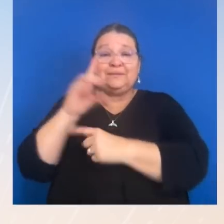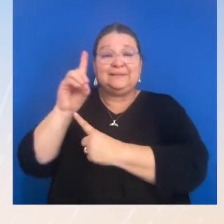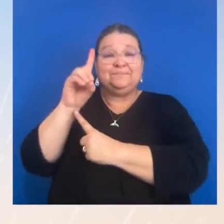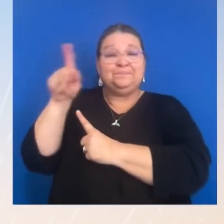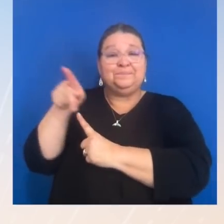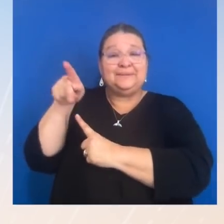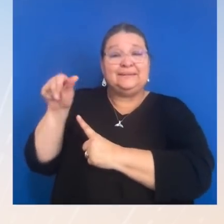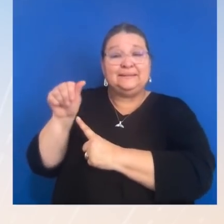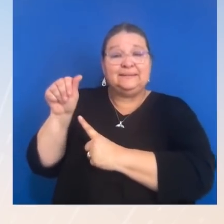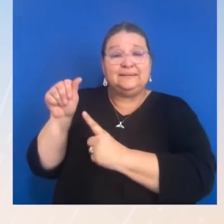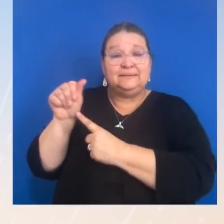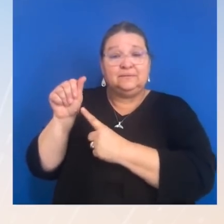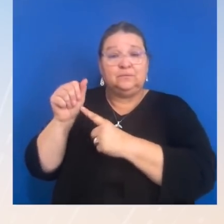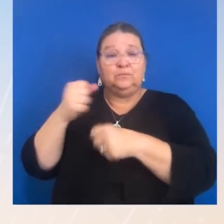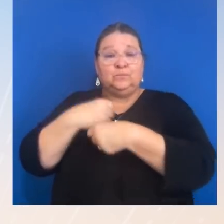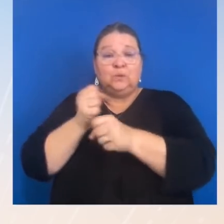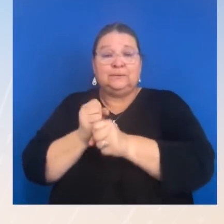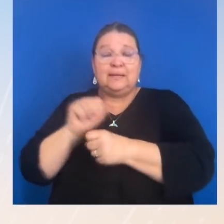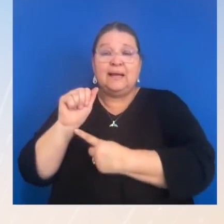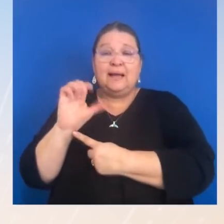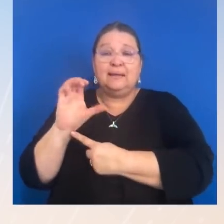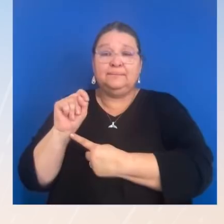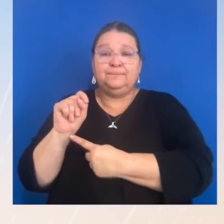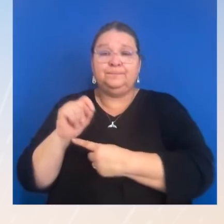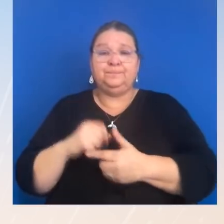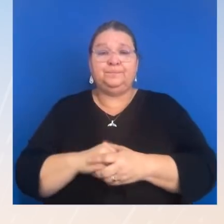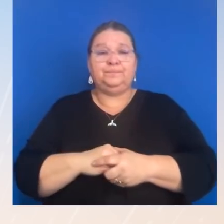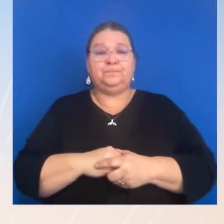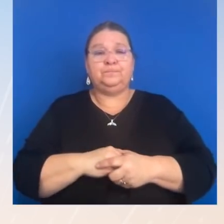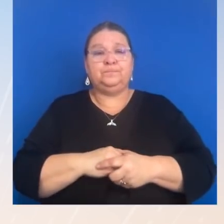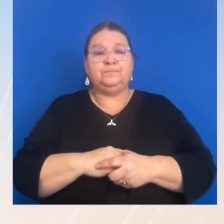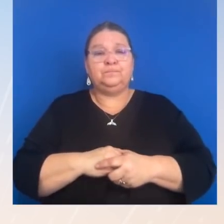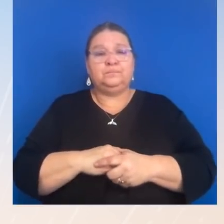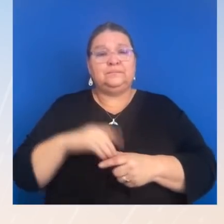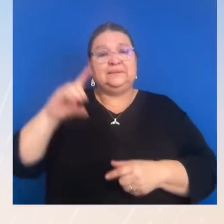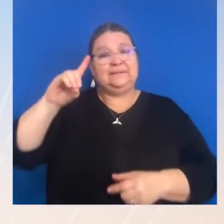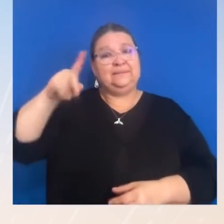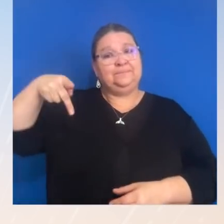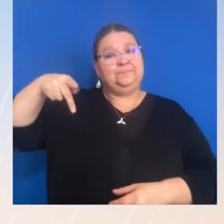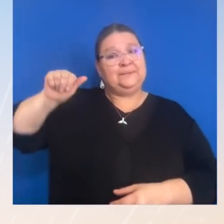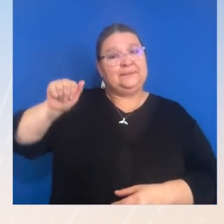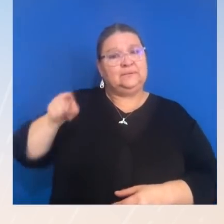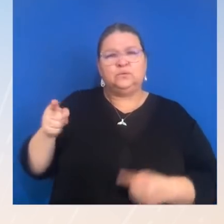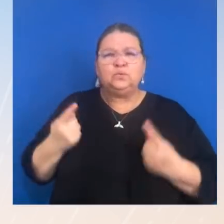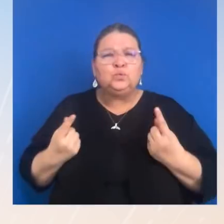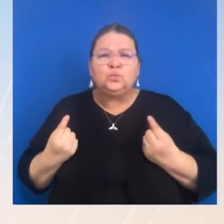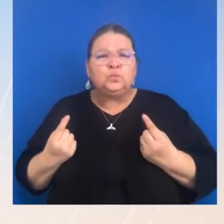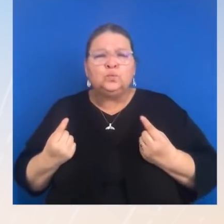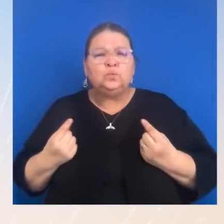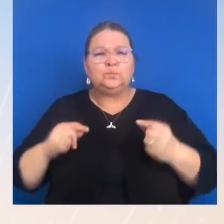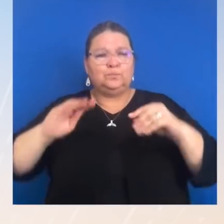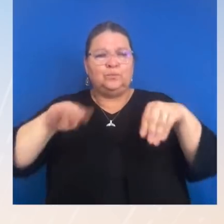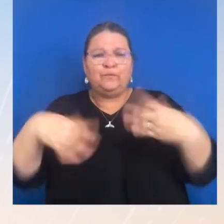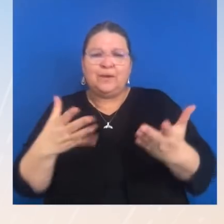to oil companies to do something that they already probably have the capacity to do. The Press: Have you been in conversation with these oil companies